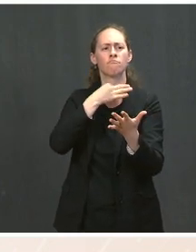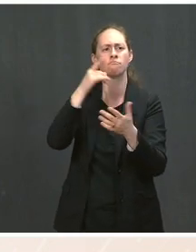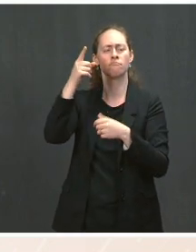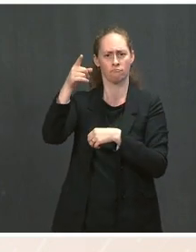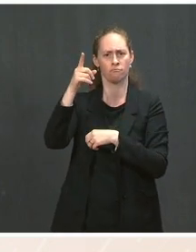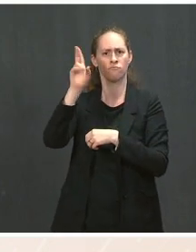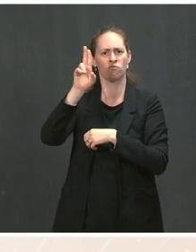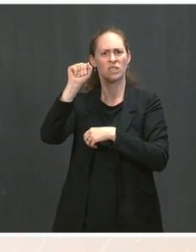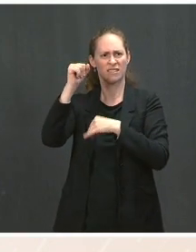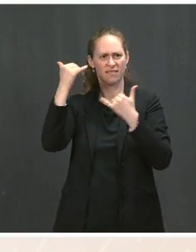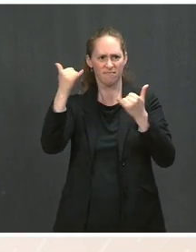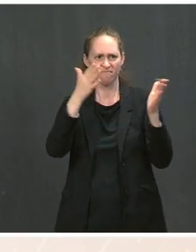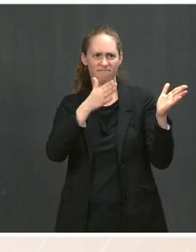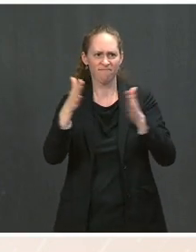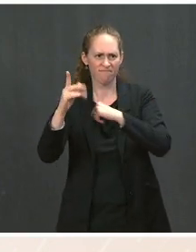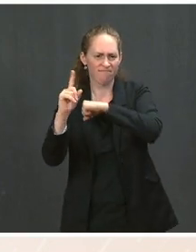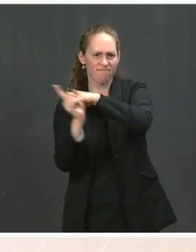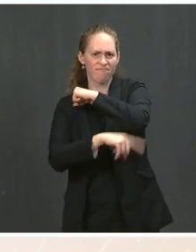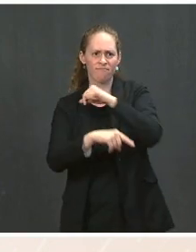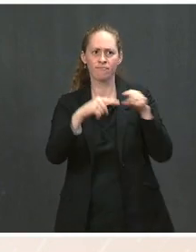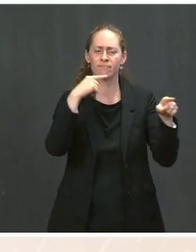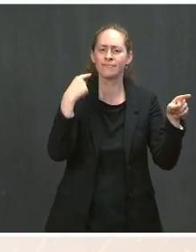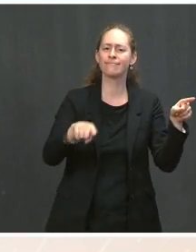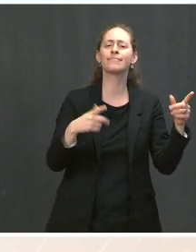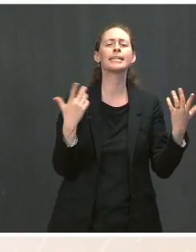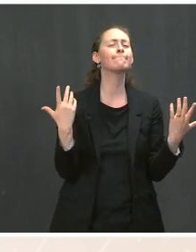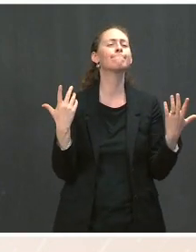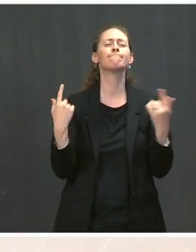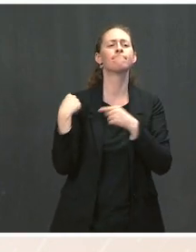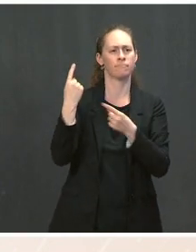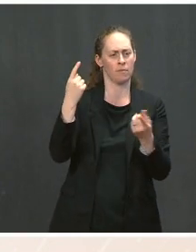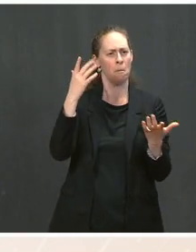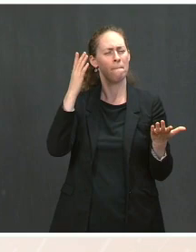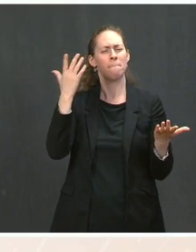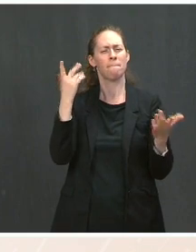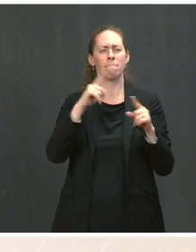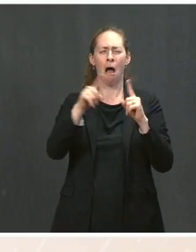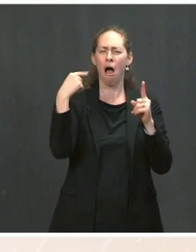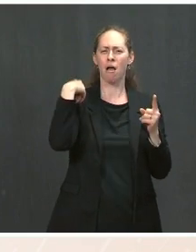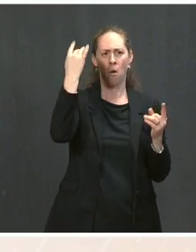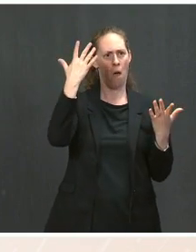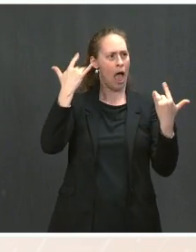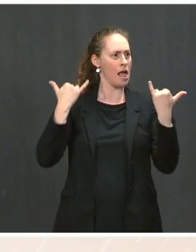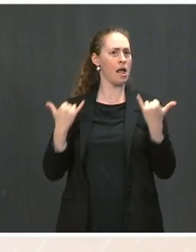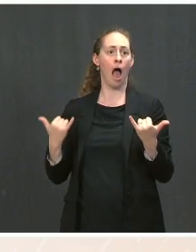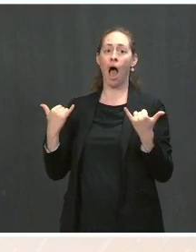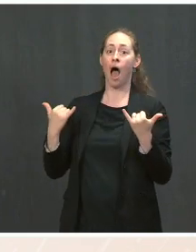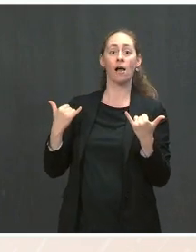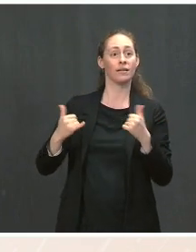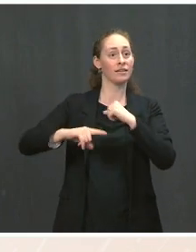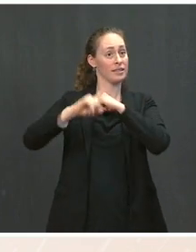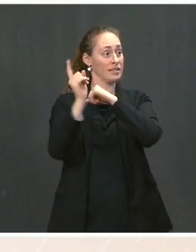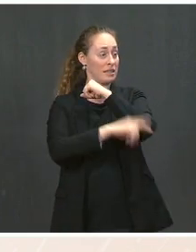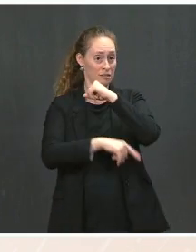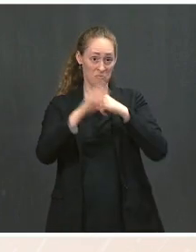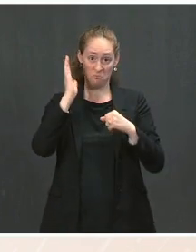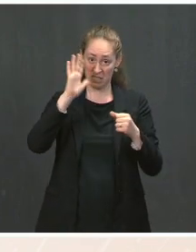It hasn't deterred them in the past. Why should we expect that these new sanctions will do something that past sanctions have not?